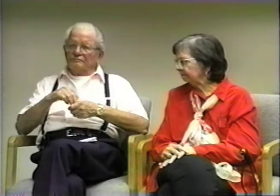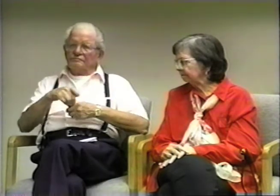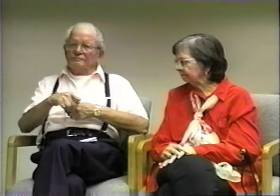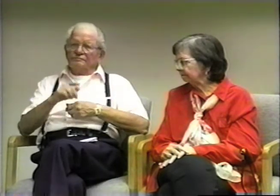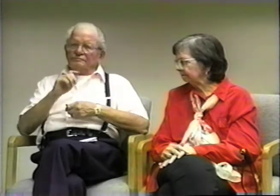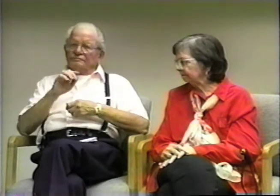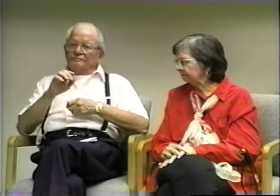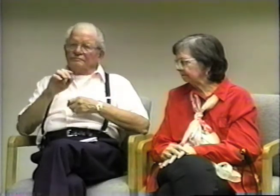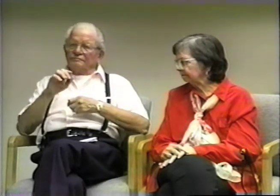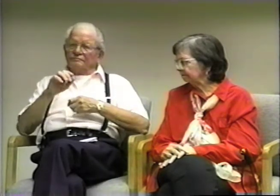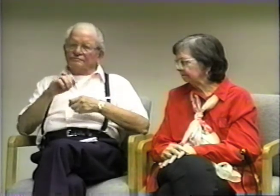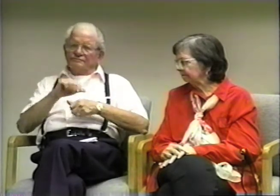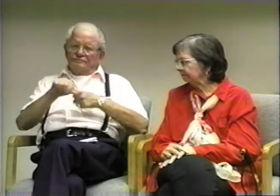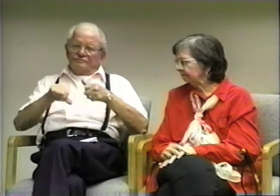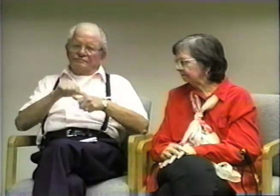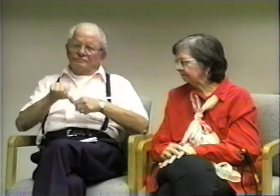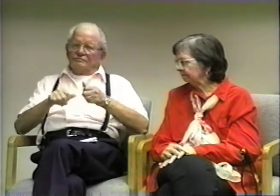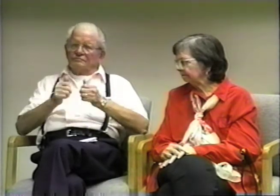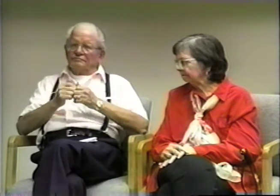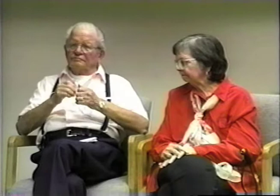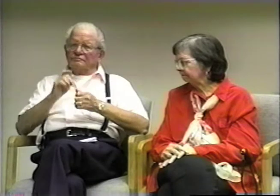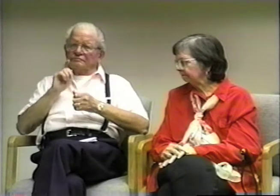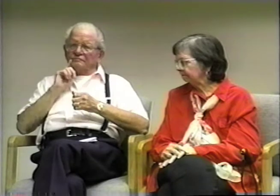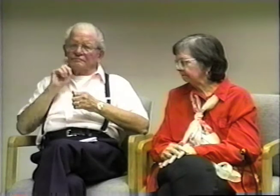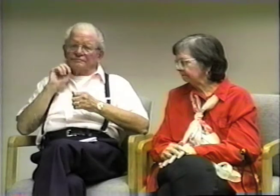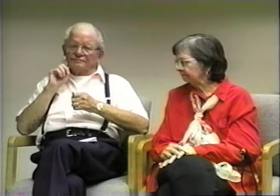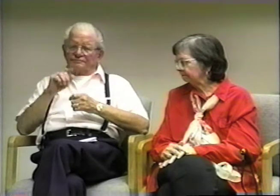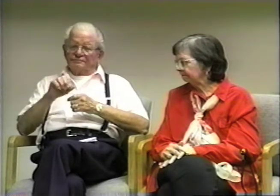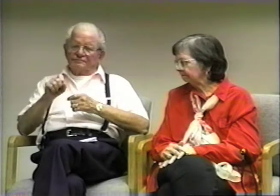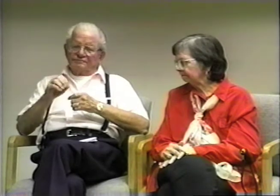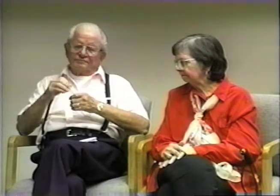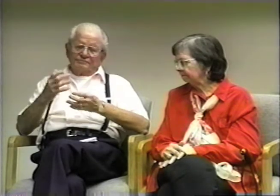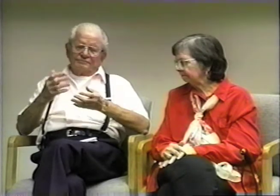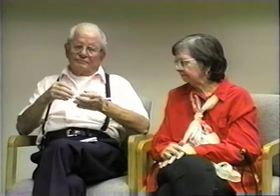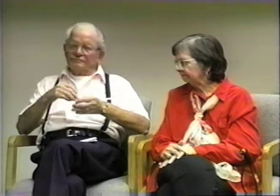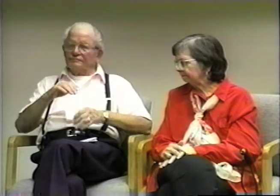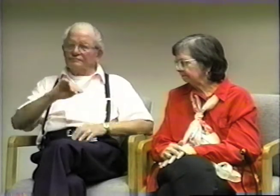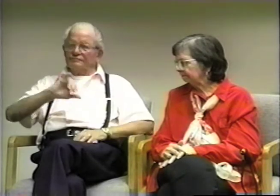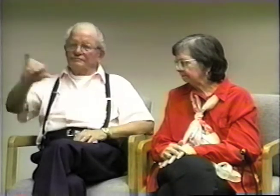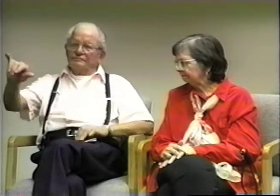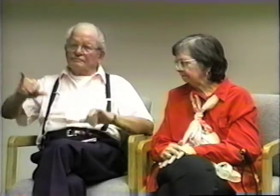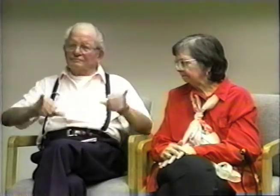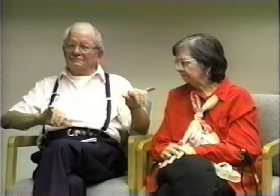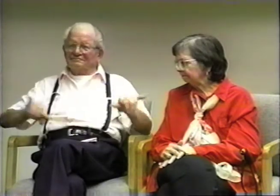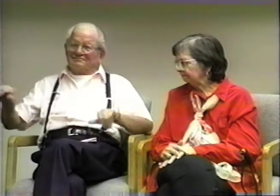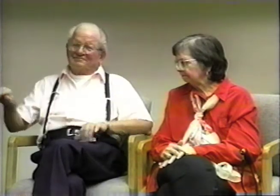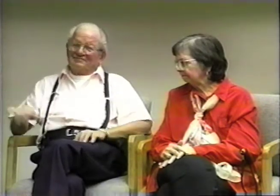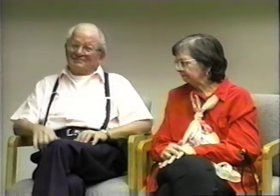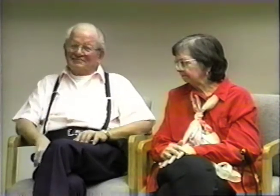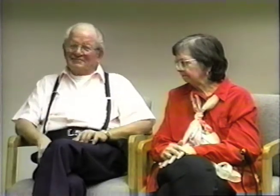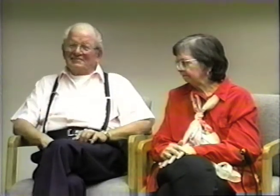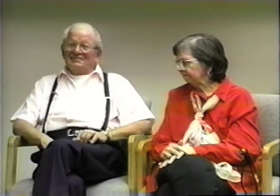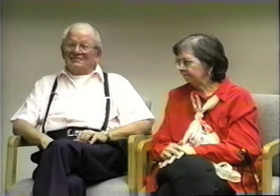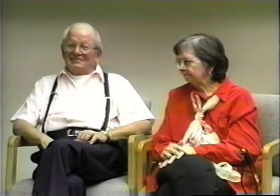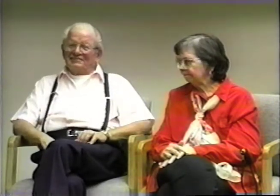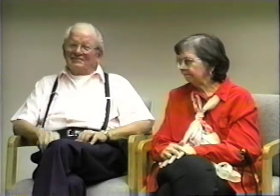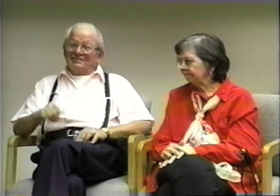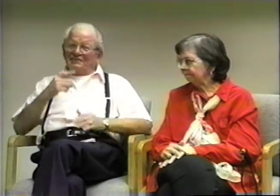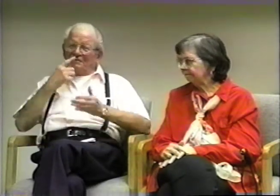and then there are many others who just aren't really interested in socializing in the Deaf community anymore. Many just tend to stay at home instead.